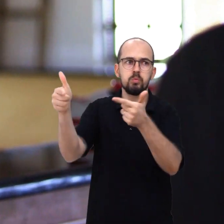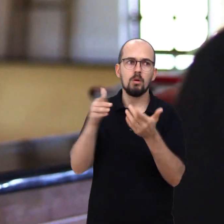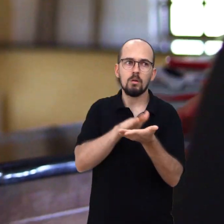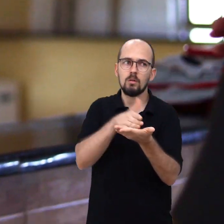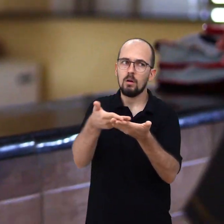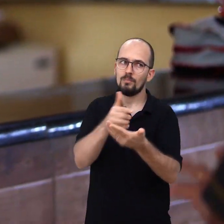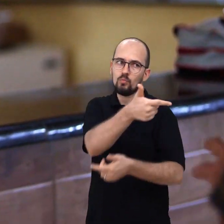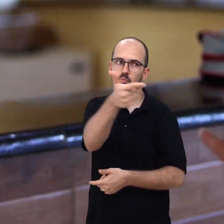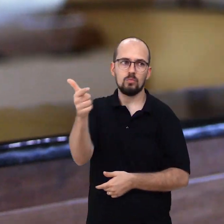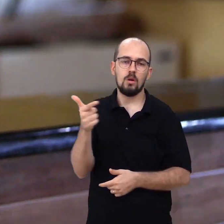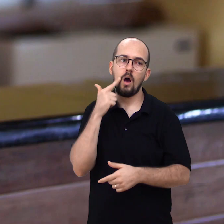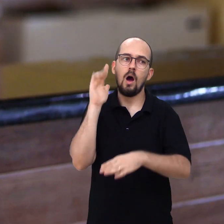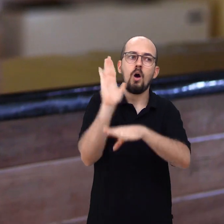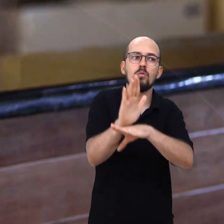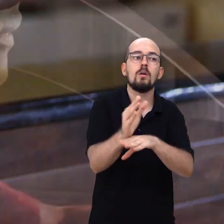or something else that may help Deaf people.